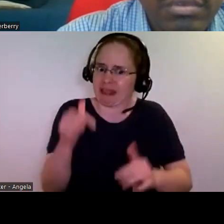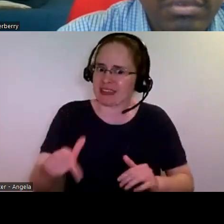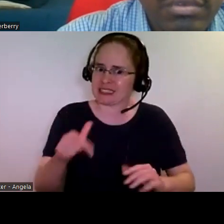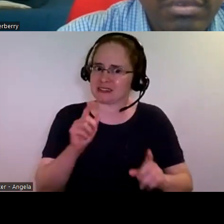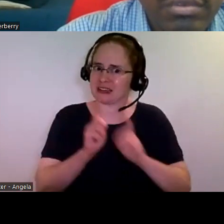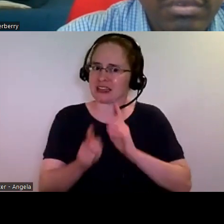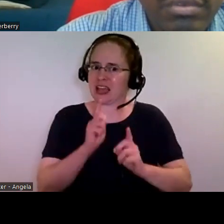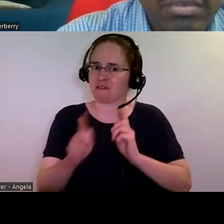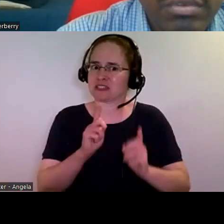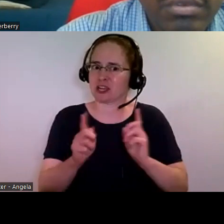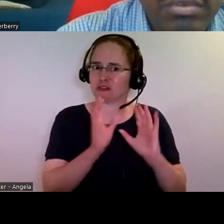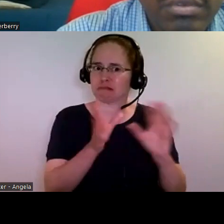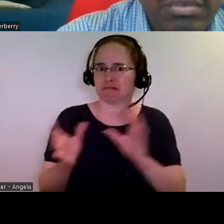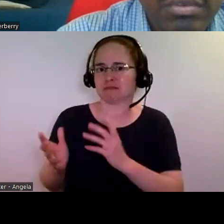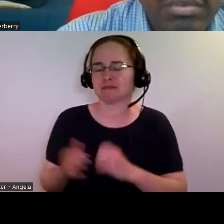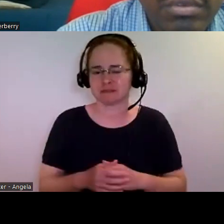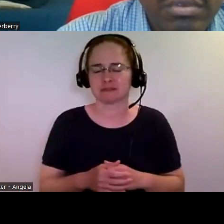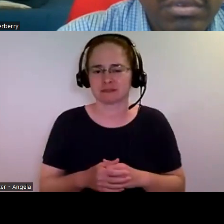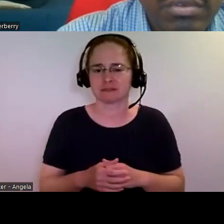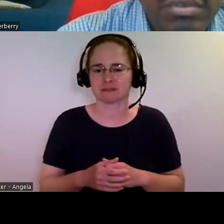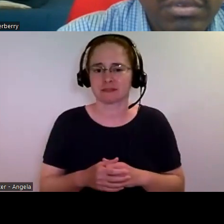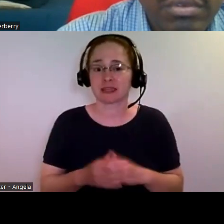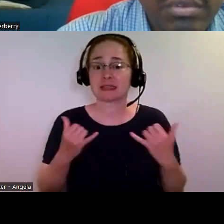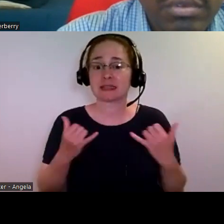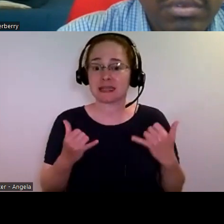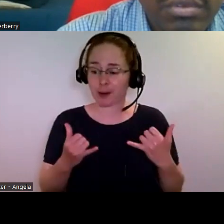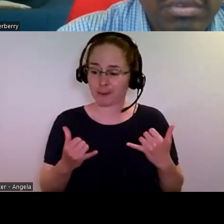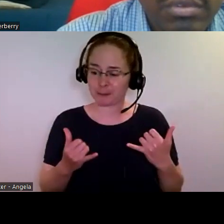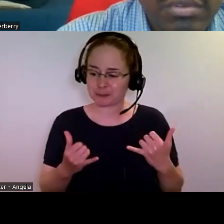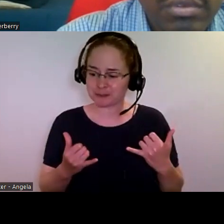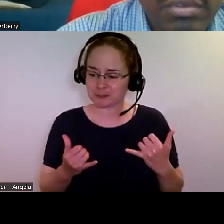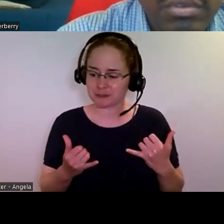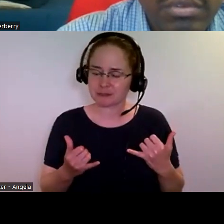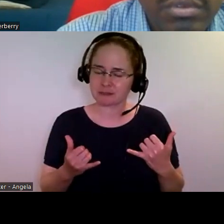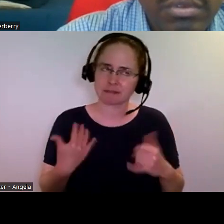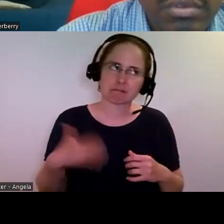own respective roles. And so, at this point, I just would like to say a tremendous thank you